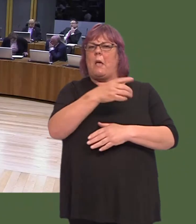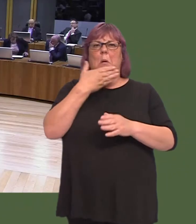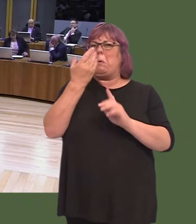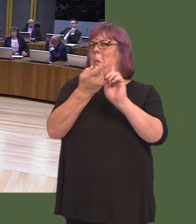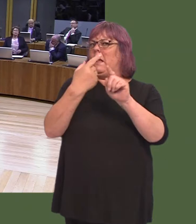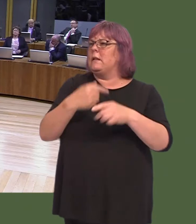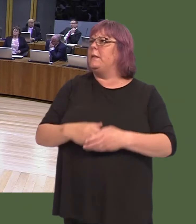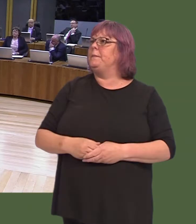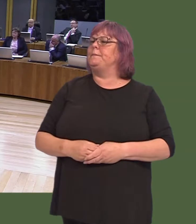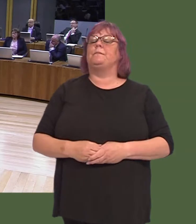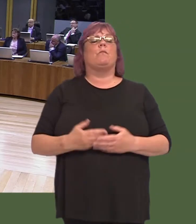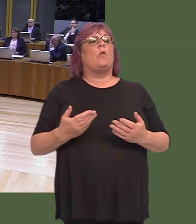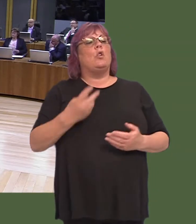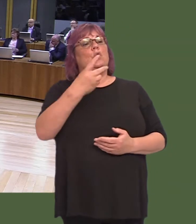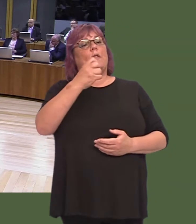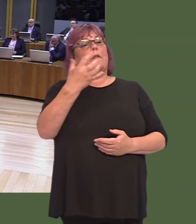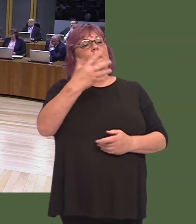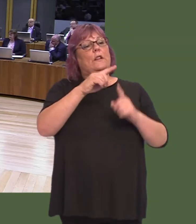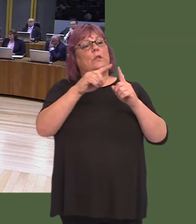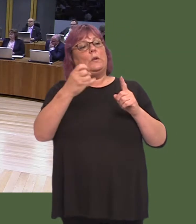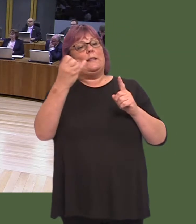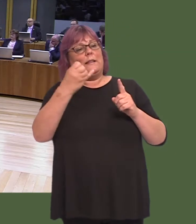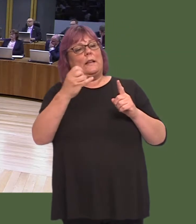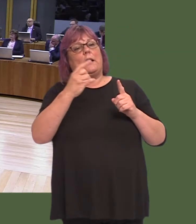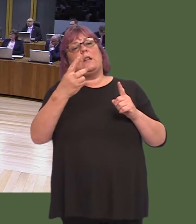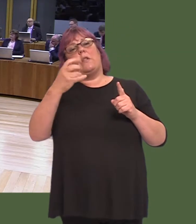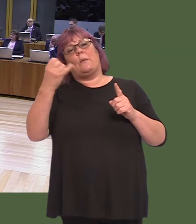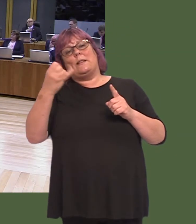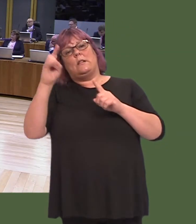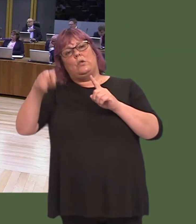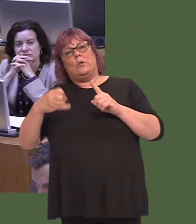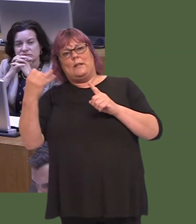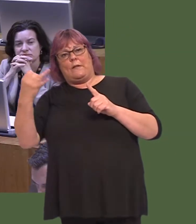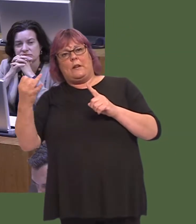Carwyn Jones AM: Well, I can say that in 2015-16 and 2016-17, we did provide Hywel Dda with